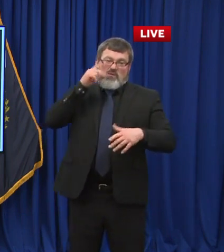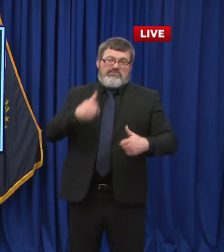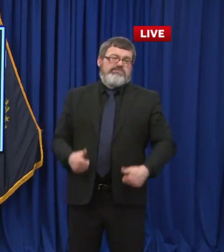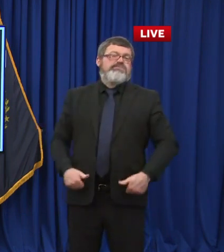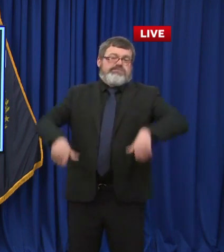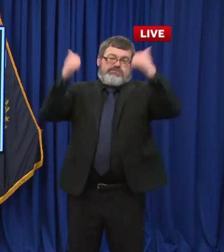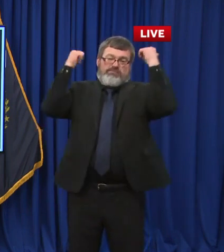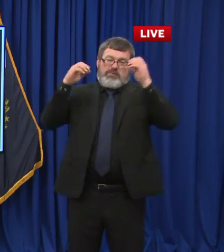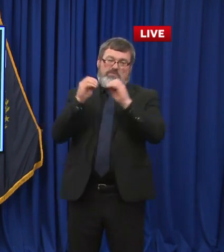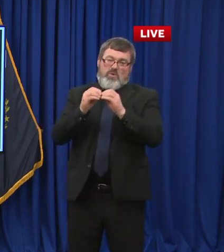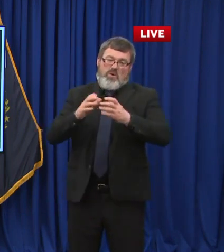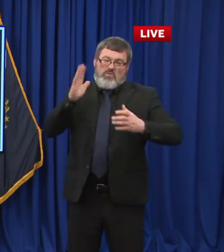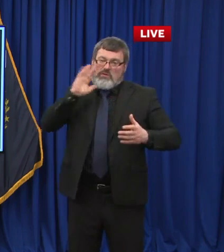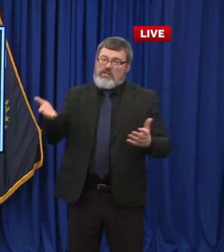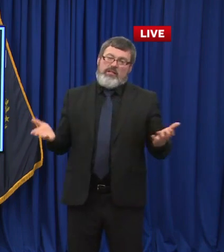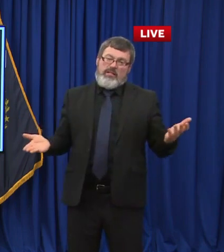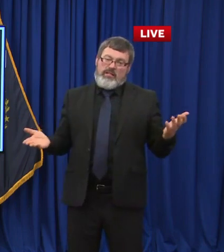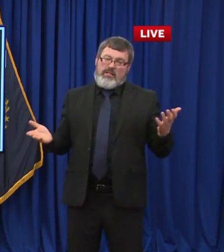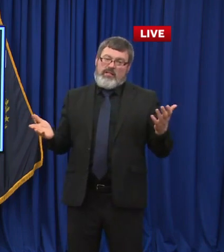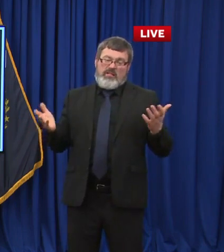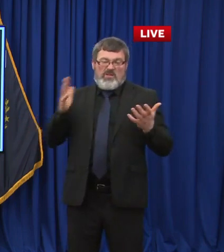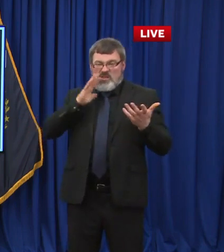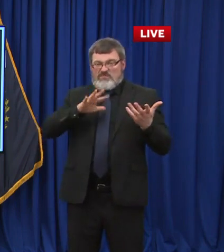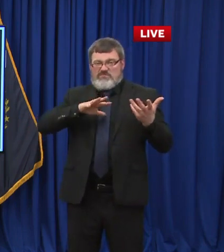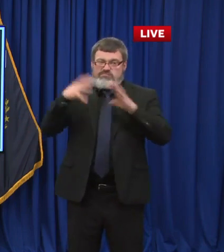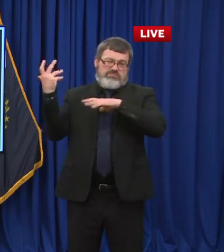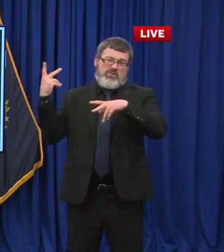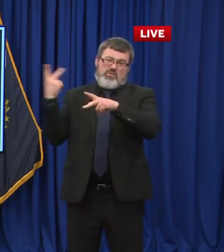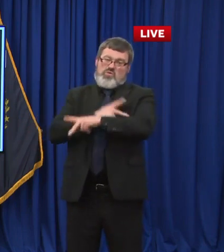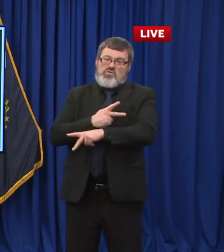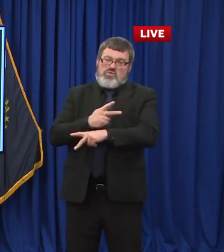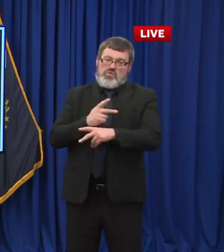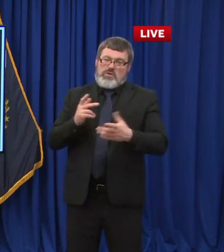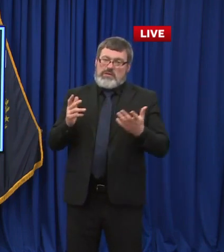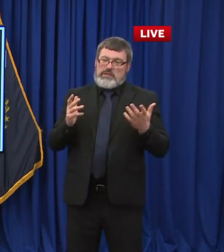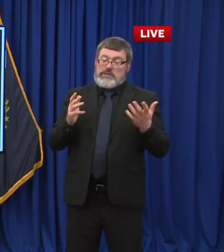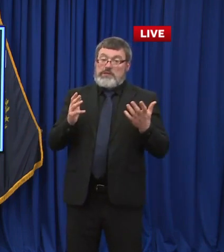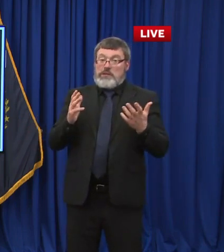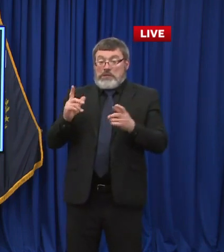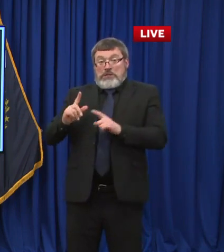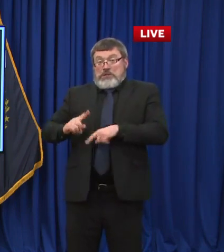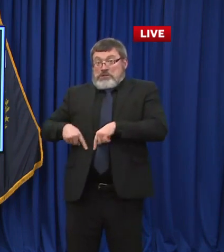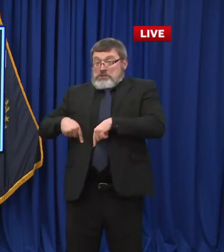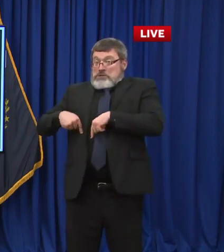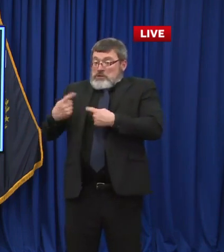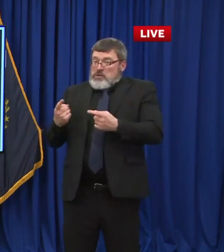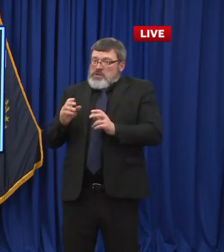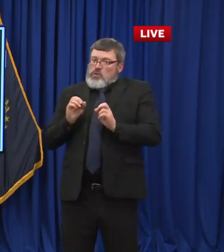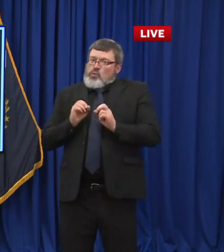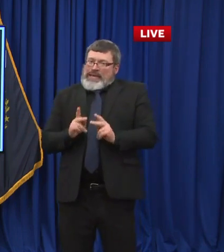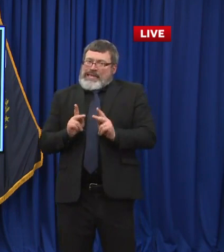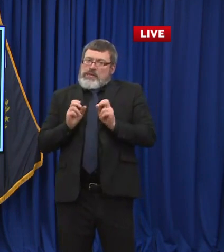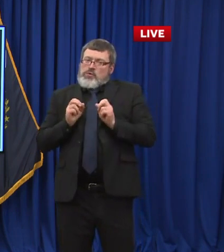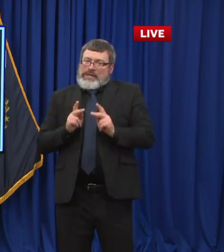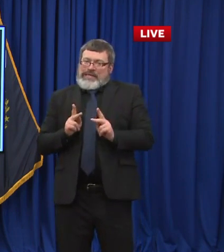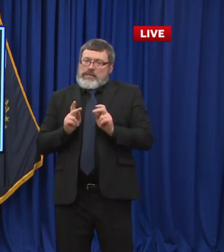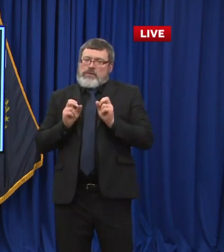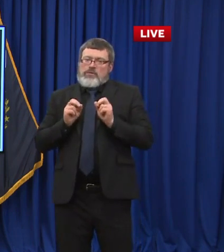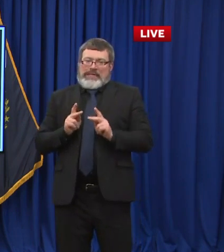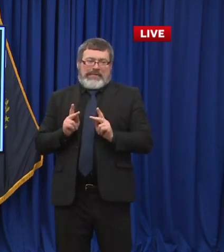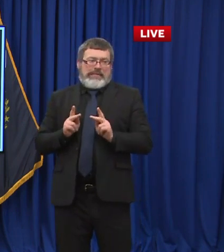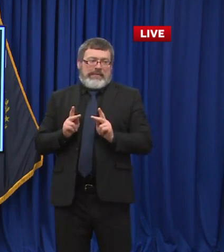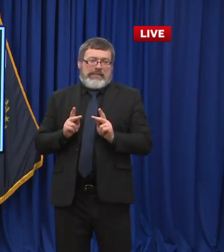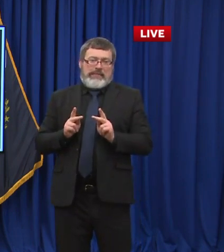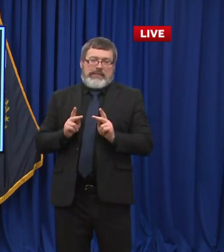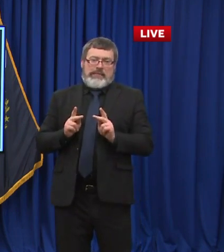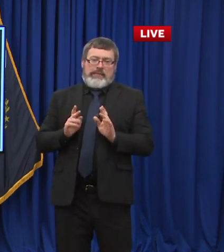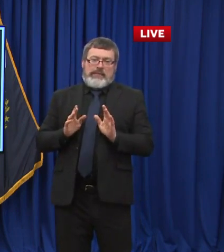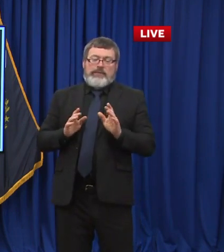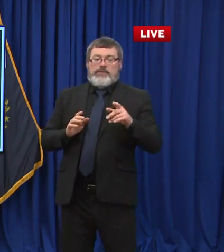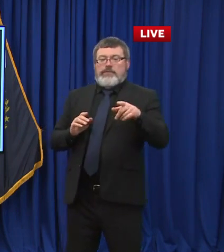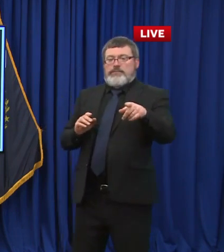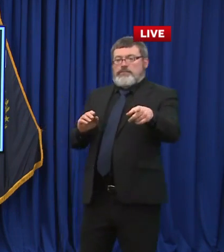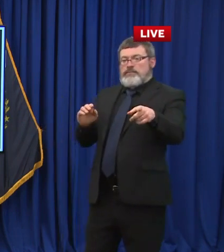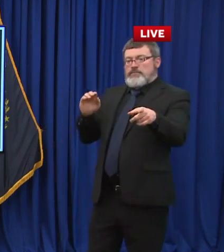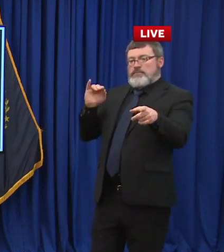IF W DON’T, ABSOLUTELY OUR RISK COULD GO UP, INCLUDING HOSPITALIZATION NUMBERS, AND WE COULD BE LOOKING AT A DIFFERENT PICTURE WEEKS FROM NOW.